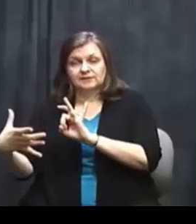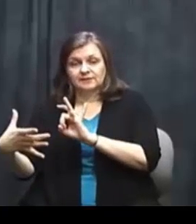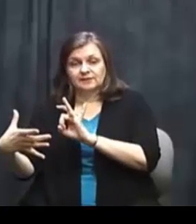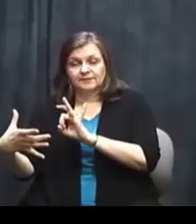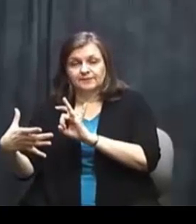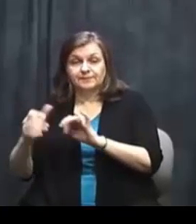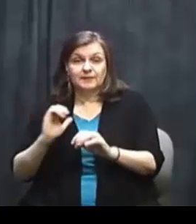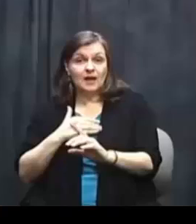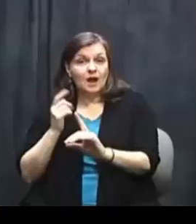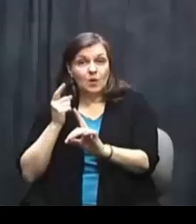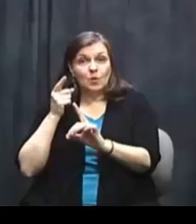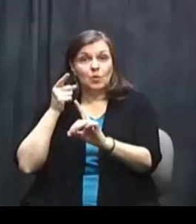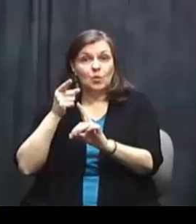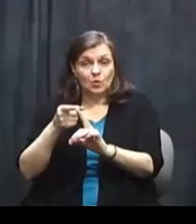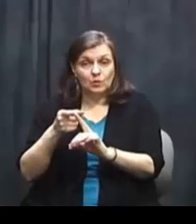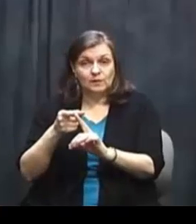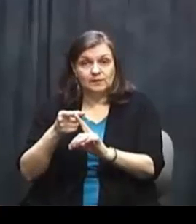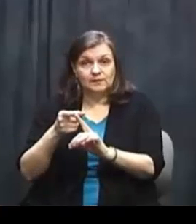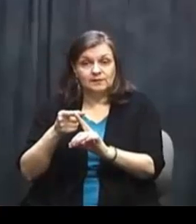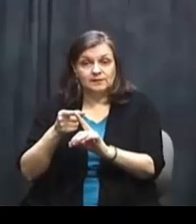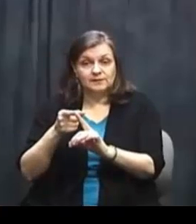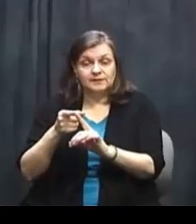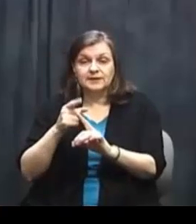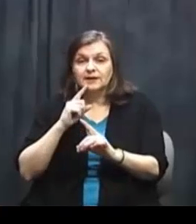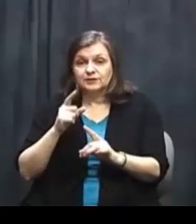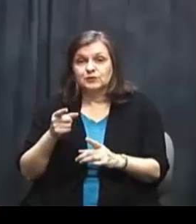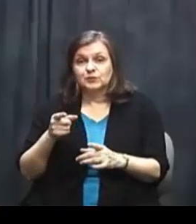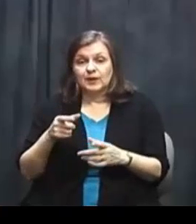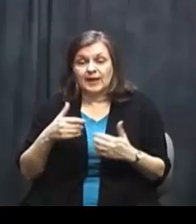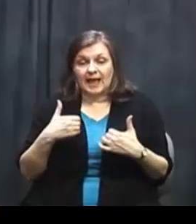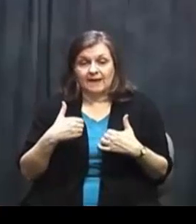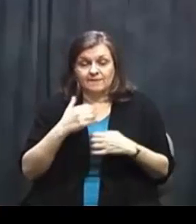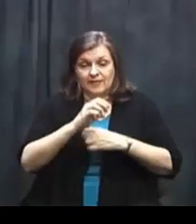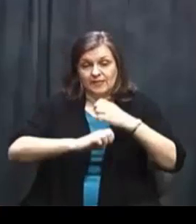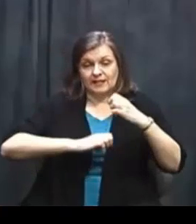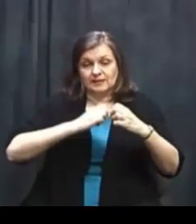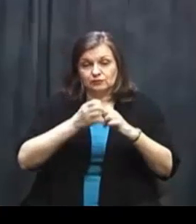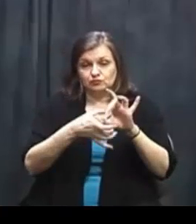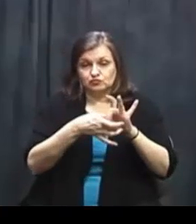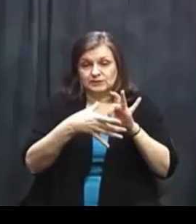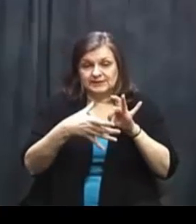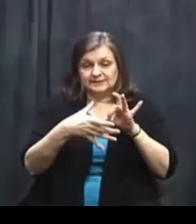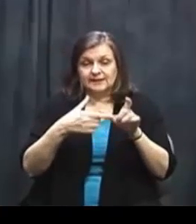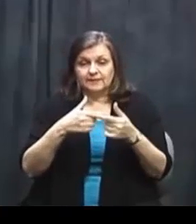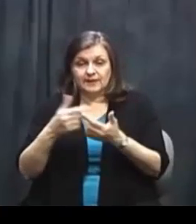our goal is to actually have it released to a carrier